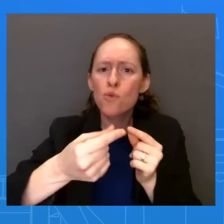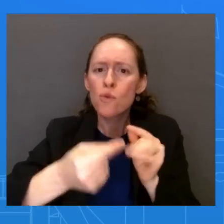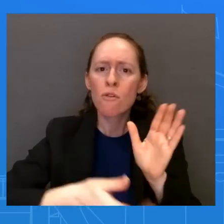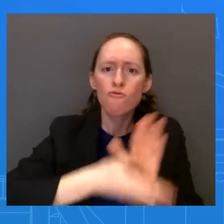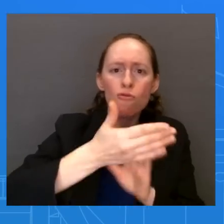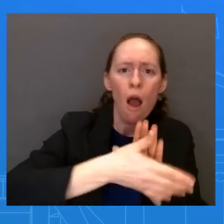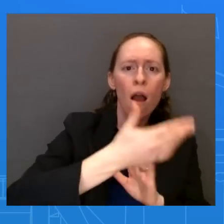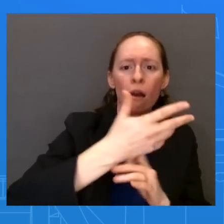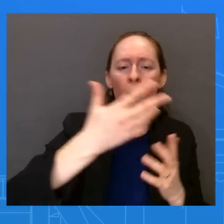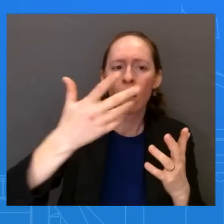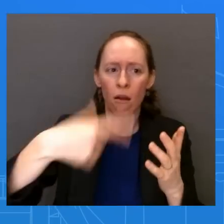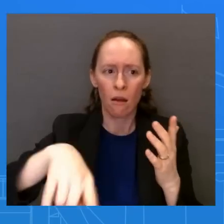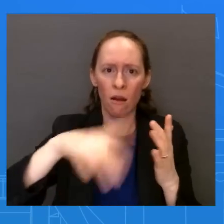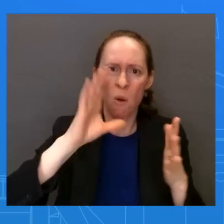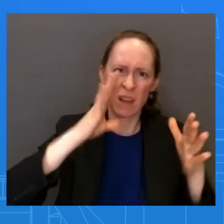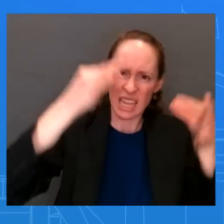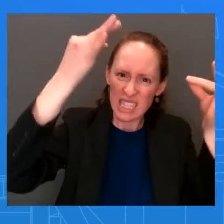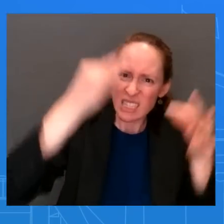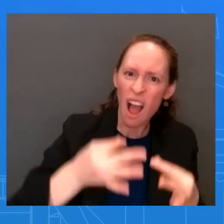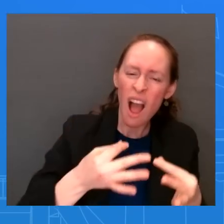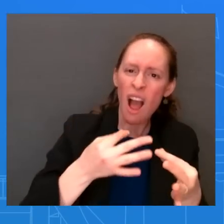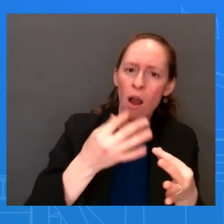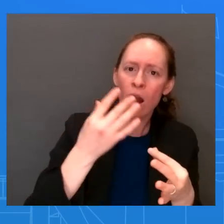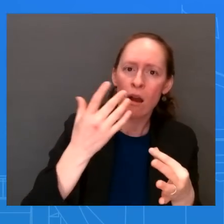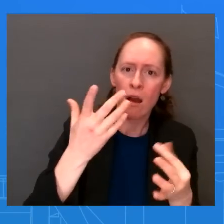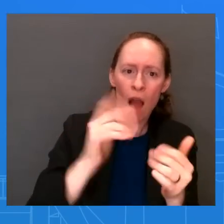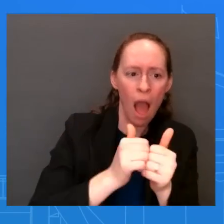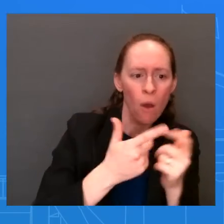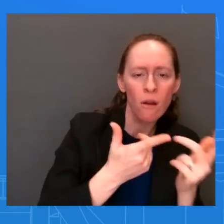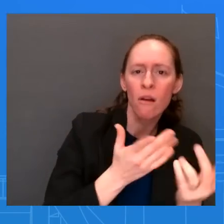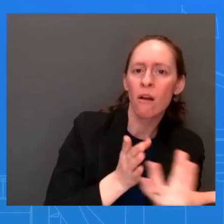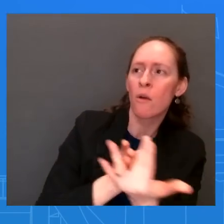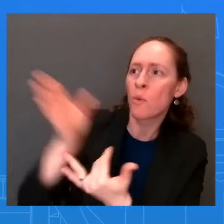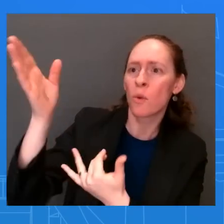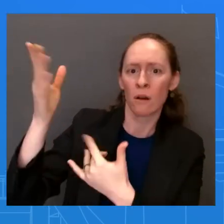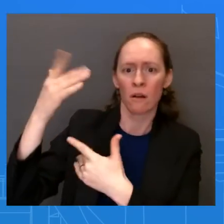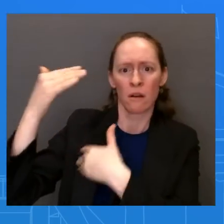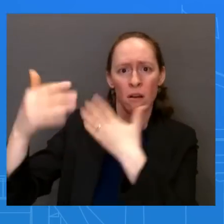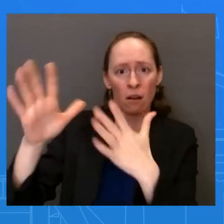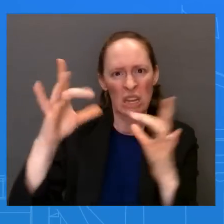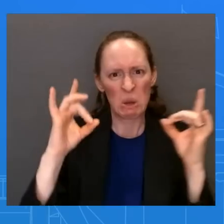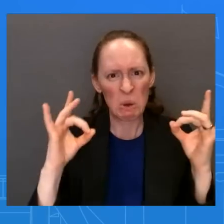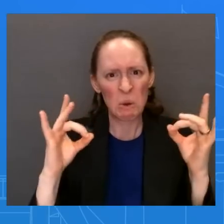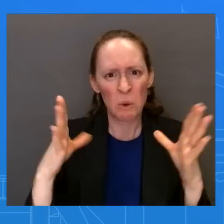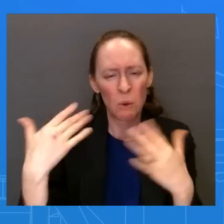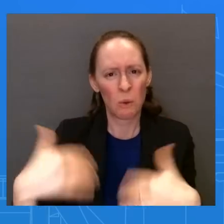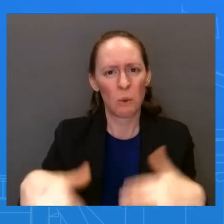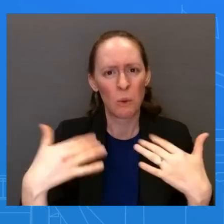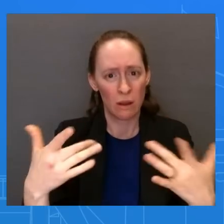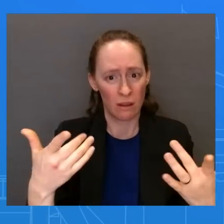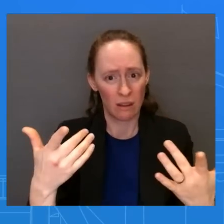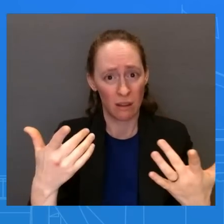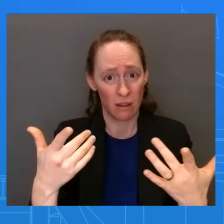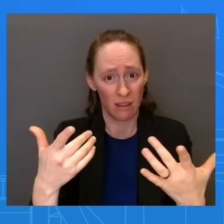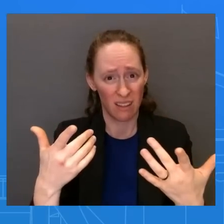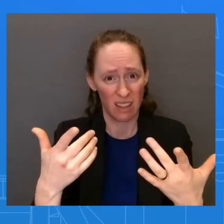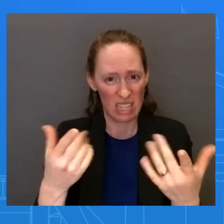and I just said this moments ago: The President intends to work with both parties in good faith, if they choose to,